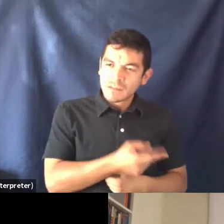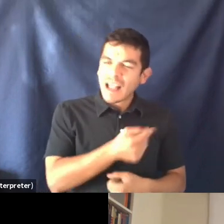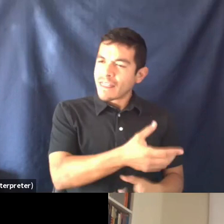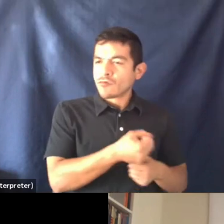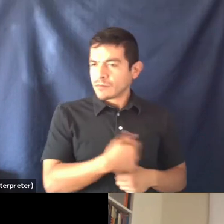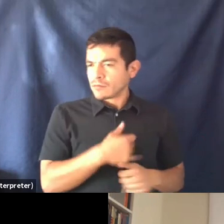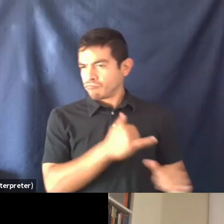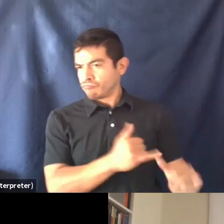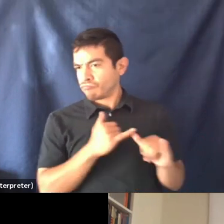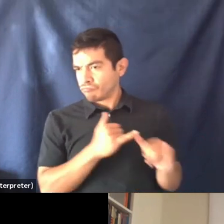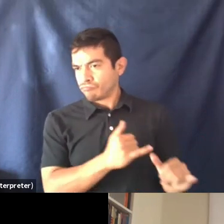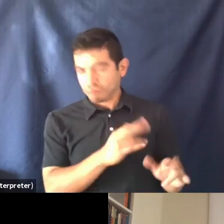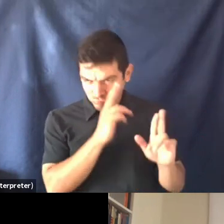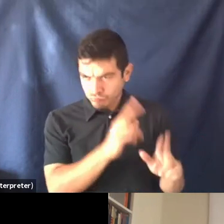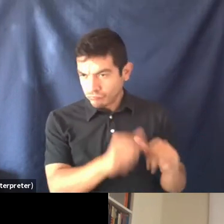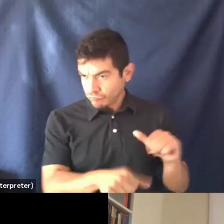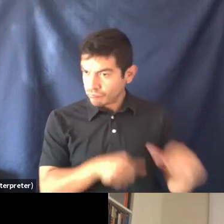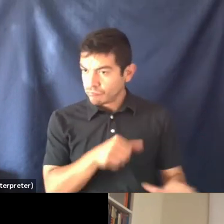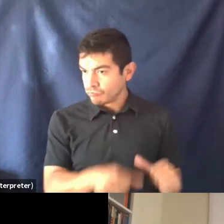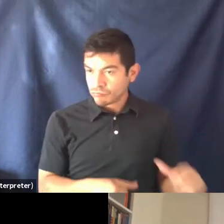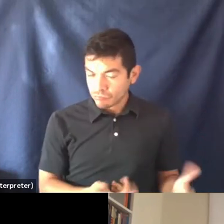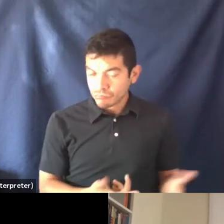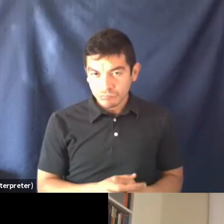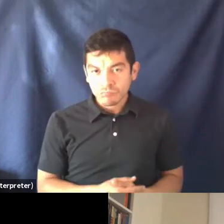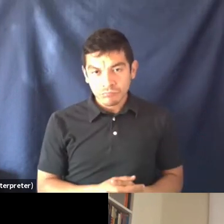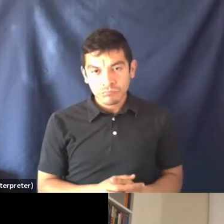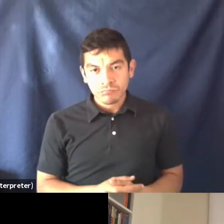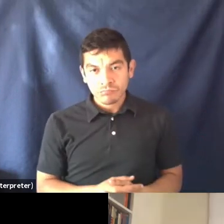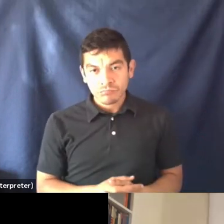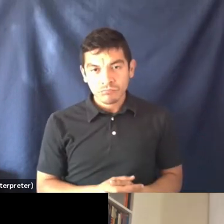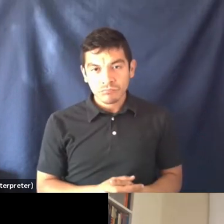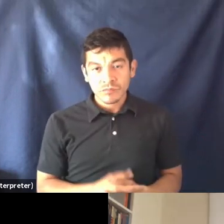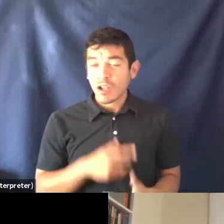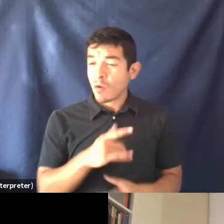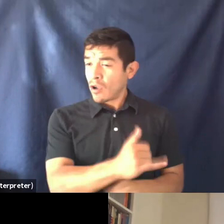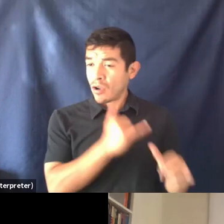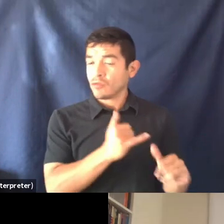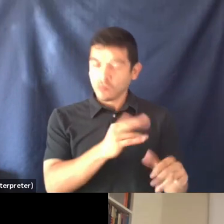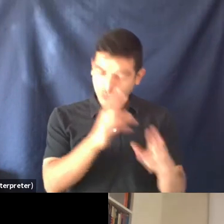the respect that I had for them and the respect that I had for their dogs or what they felt like were their dogs.